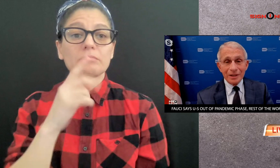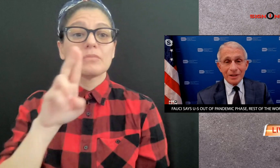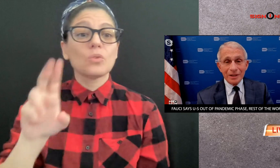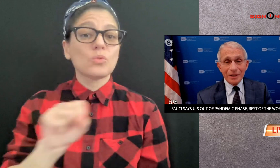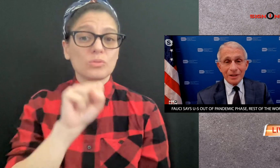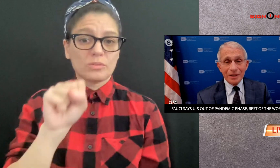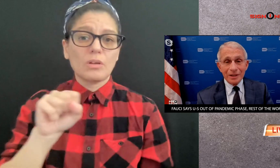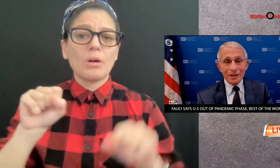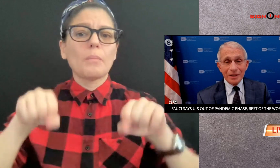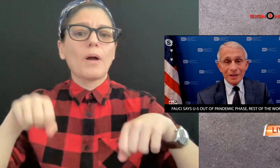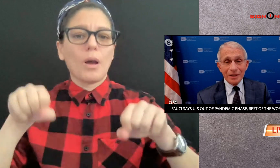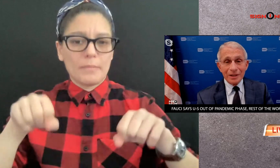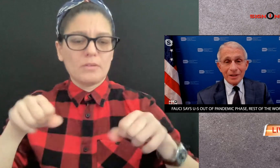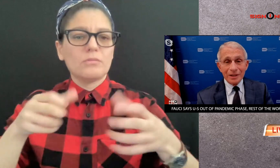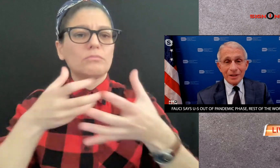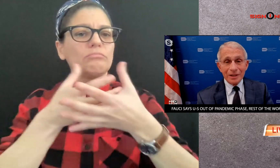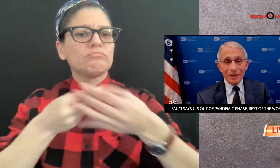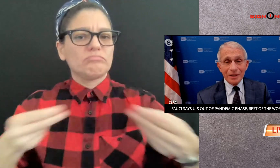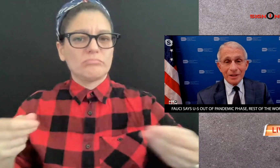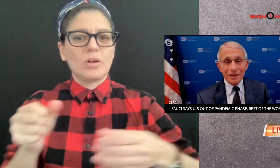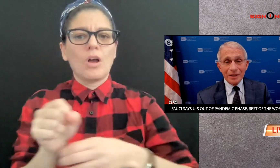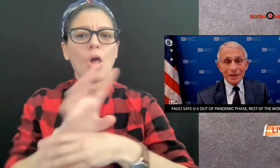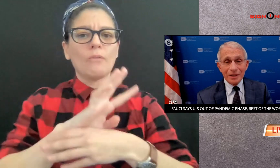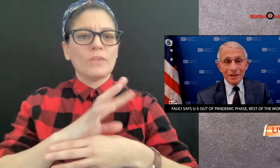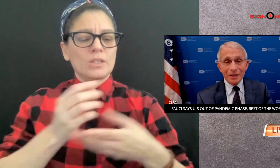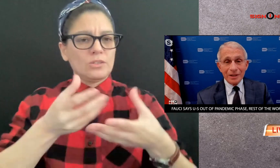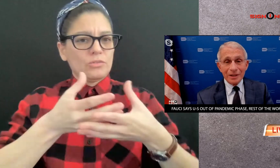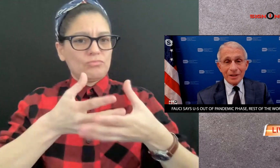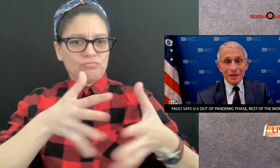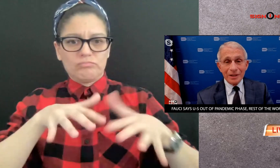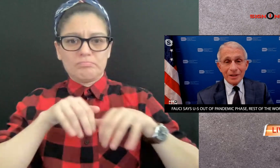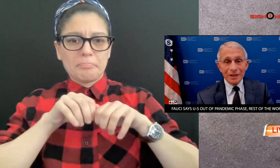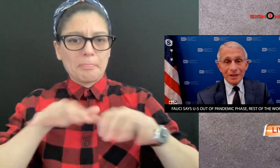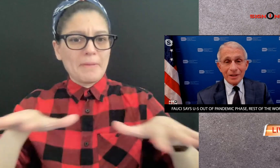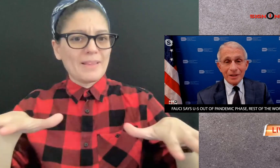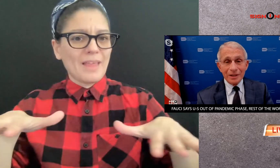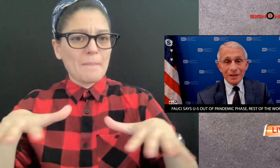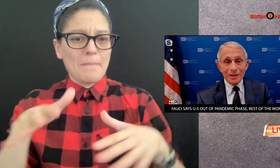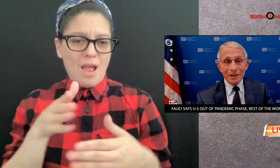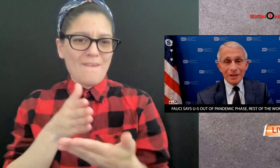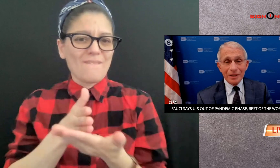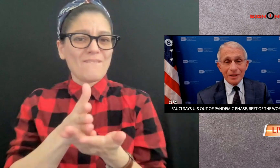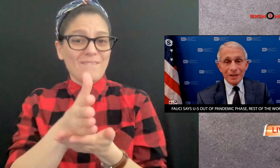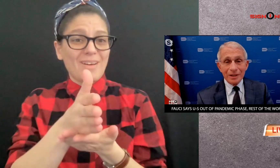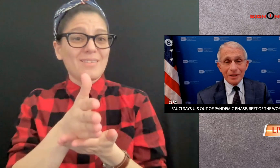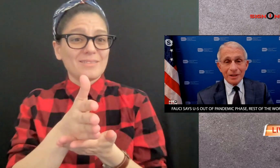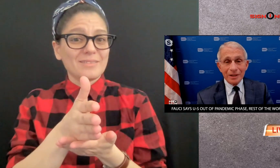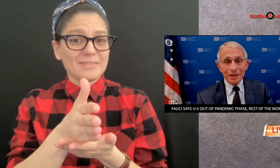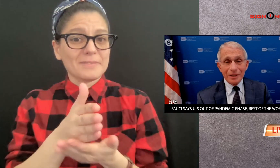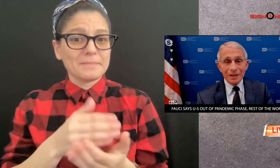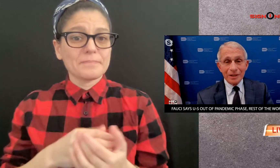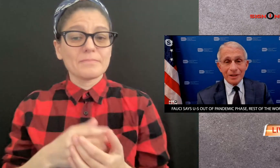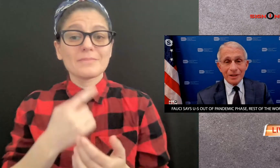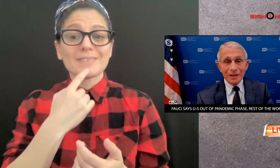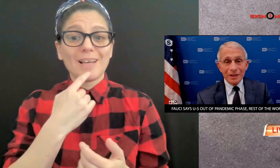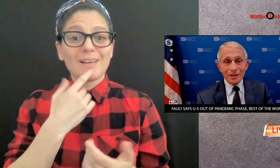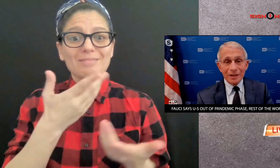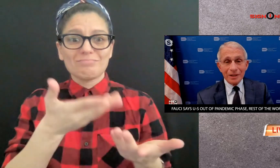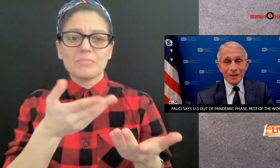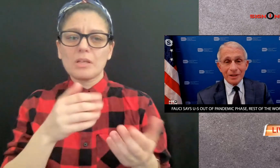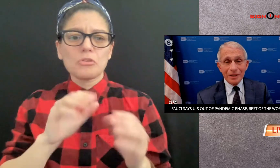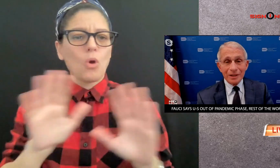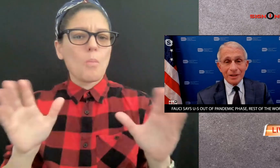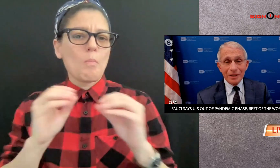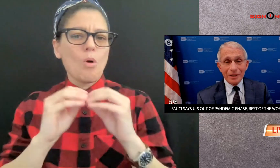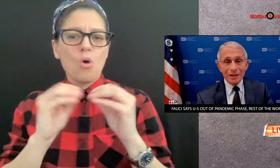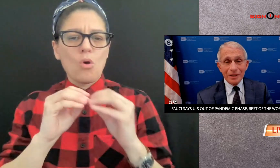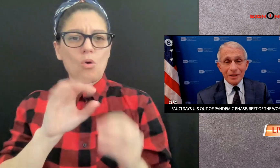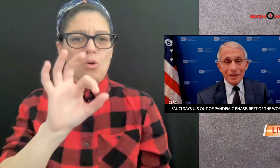infectious disease expert Dr. Anthony Fauci says the US may be out of the Covid 19 pandemic phase